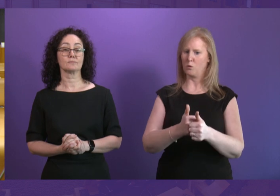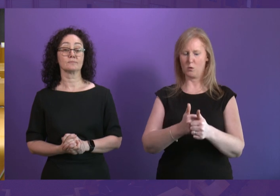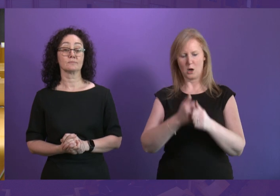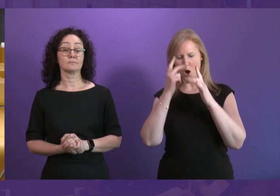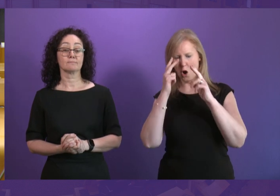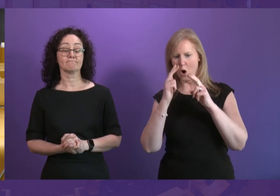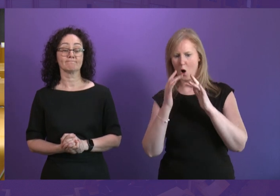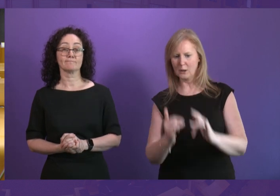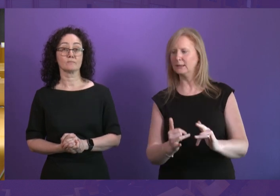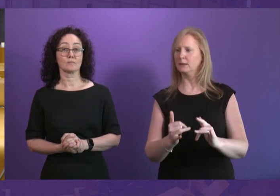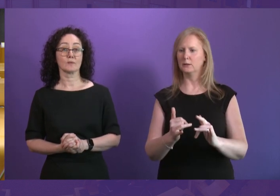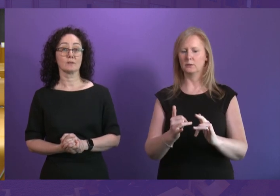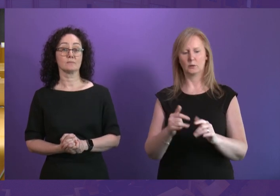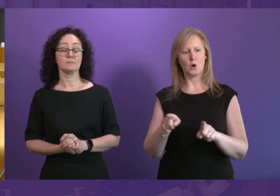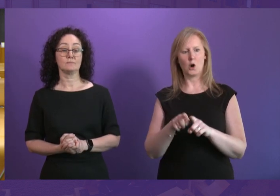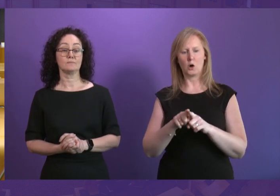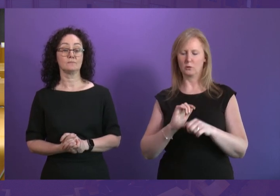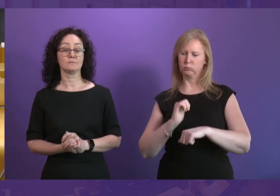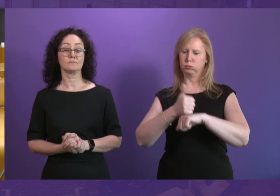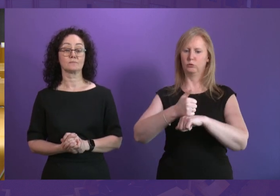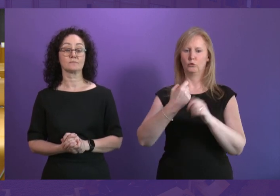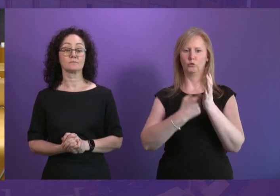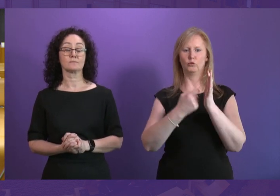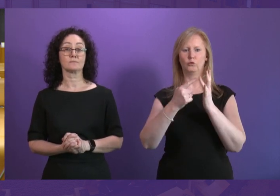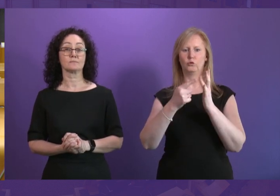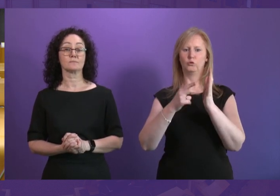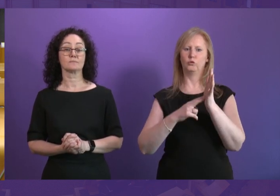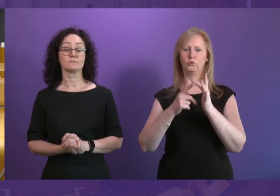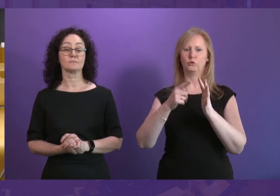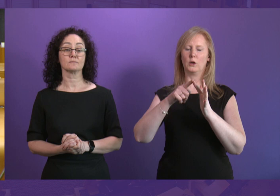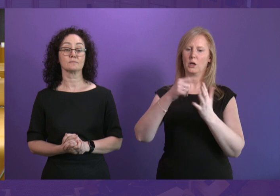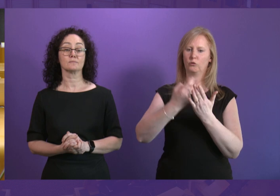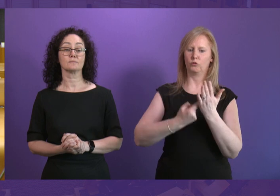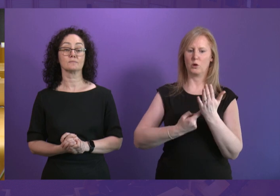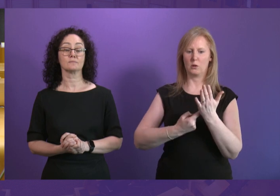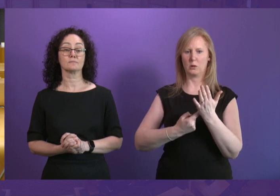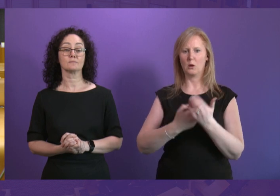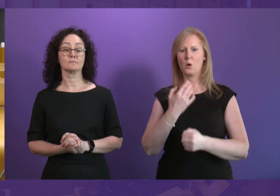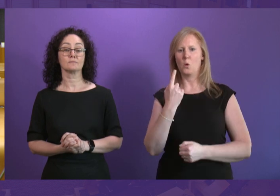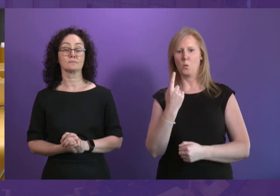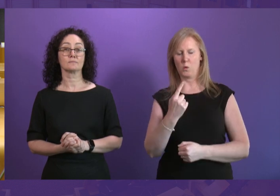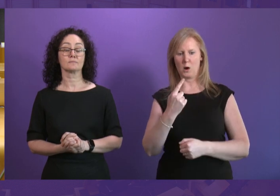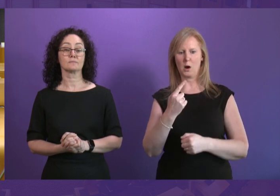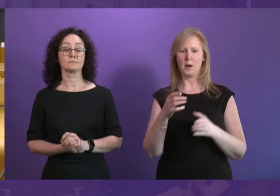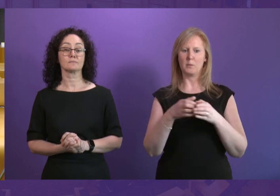Will she support the implementation of the Rooney rule, which means that at least one person with an ethnic minority background is shortlisted when a vacancy arises? Will